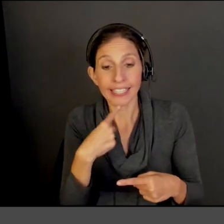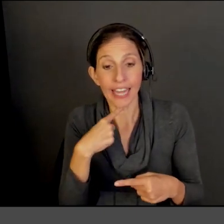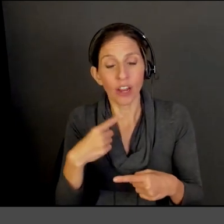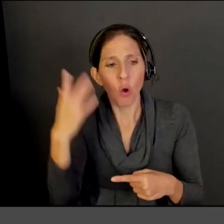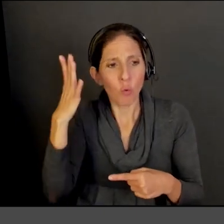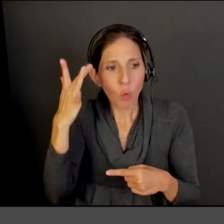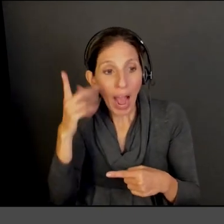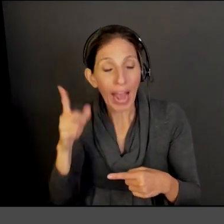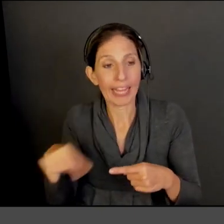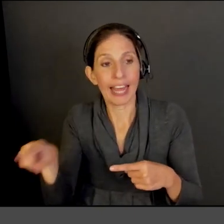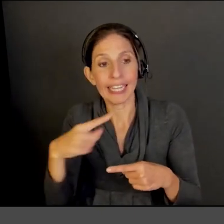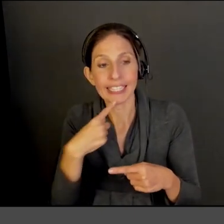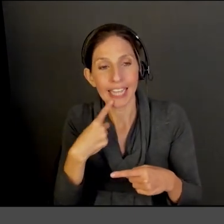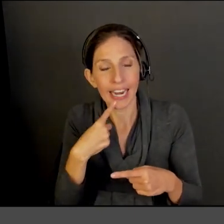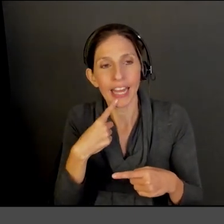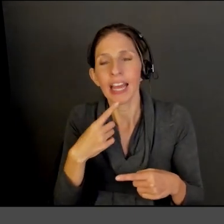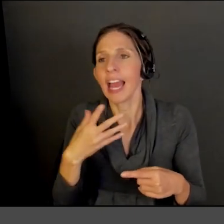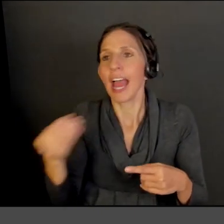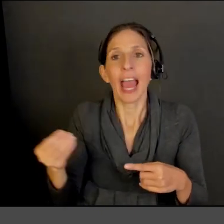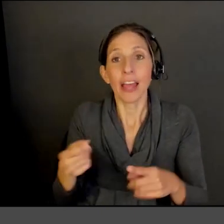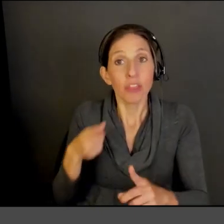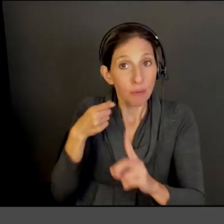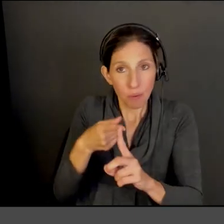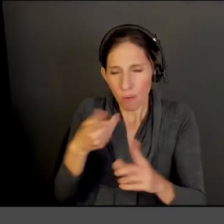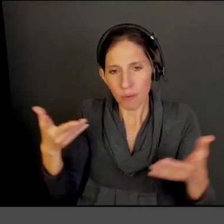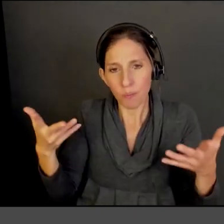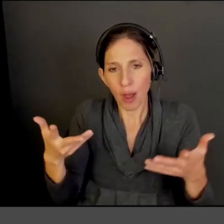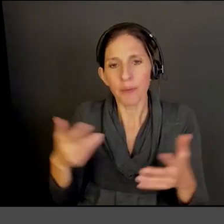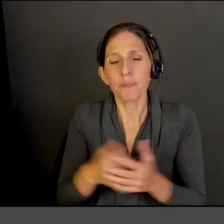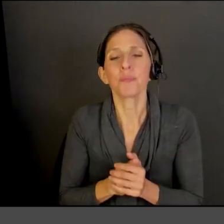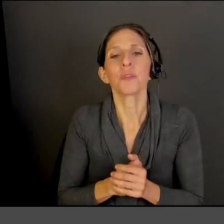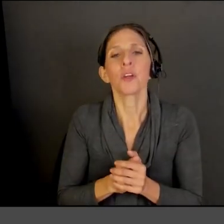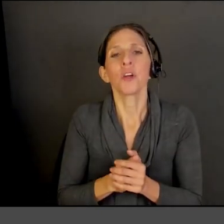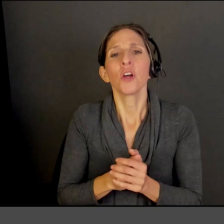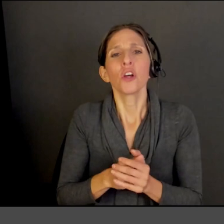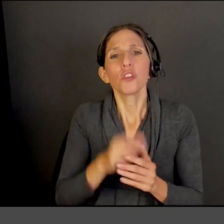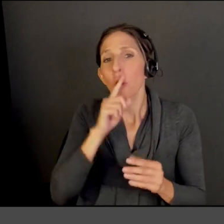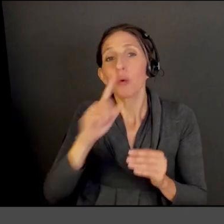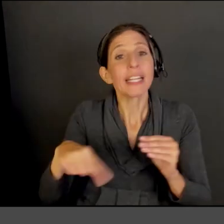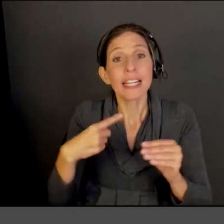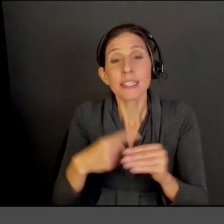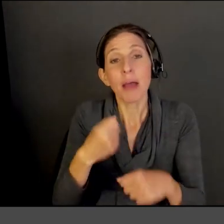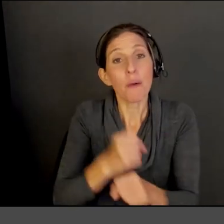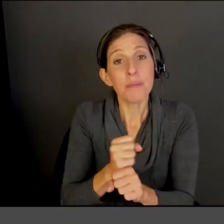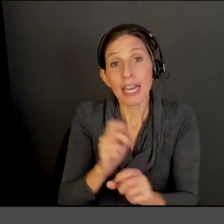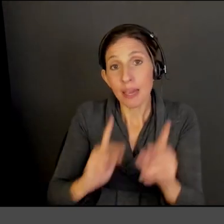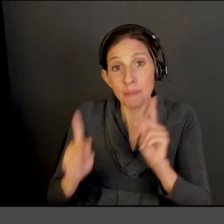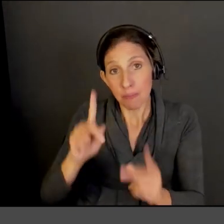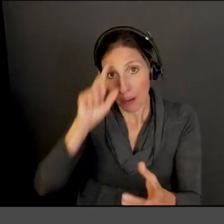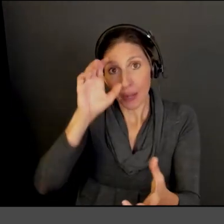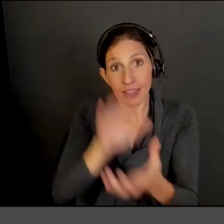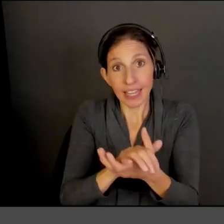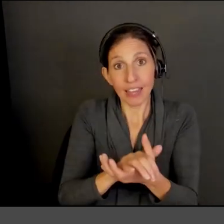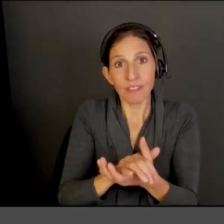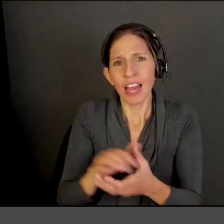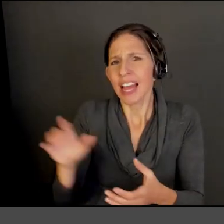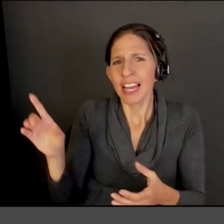AND SO IT IS ABOUT MAKING PEOPLE BELIEVE THAT DEMOCRACY'S NOT WORTH IT OR THAT YOUR VOTE IS NOT WORTH IT.